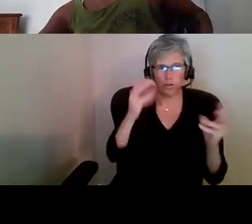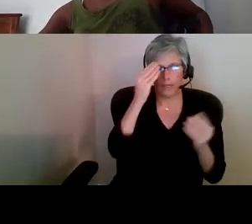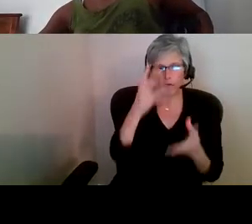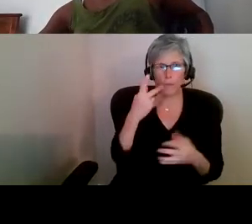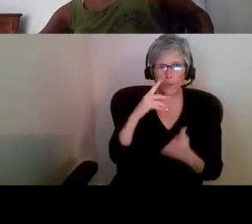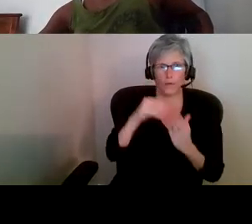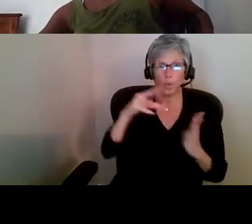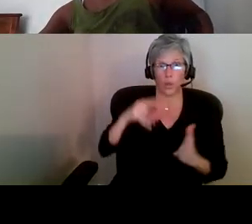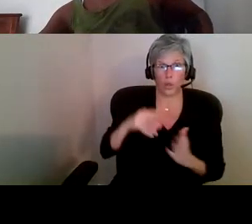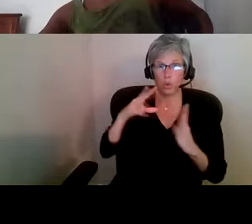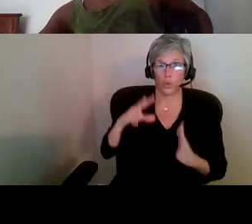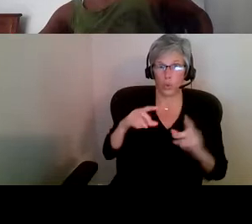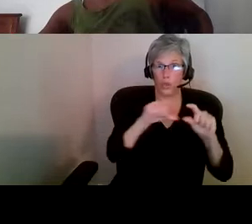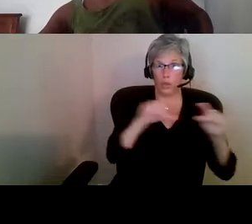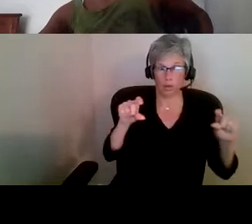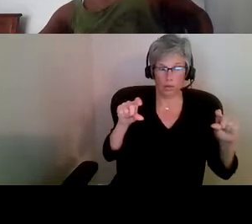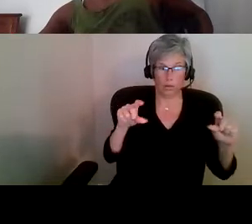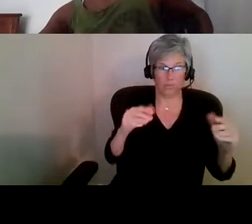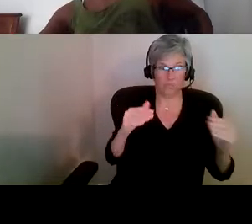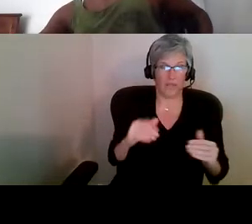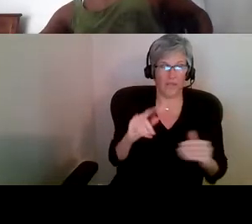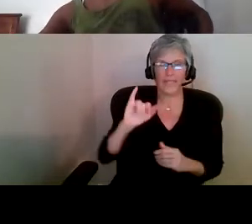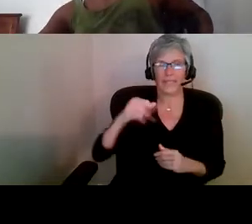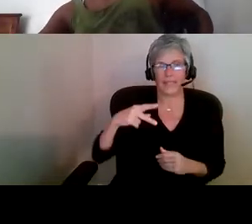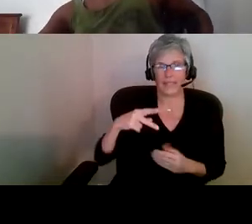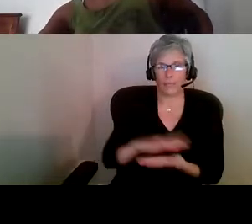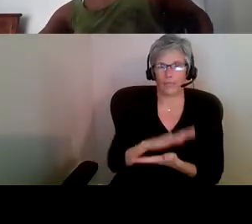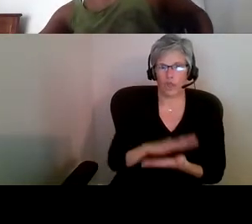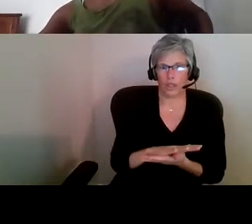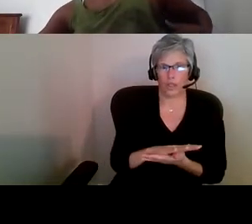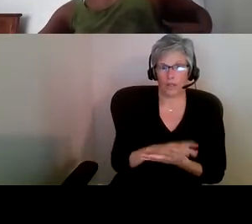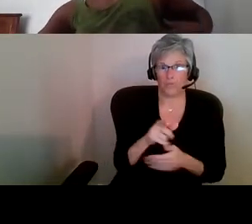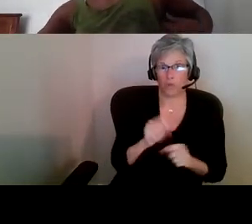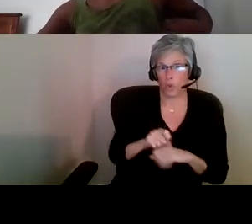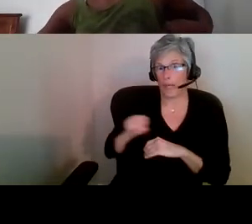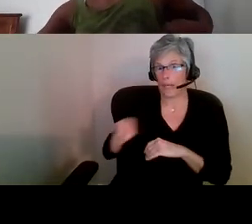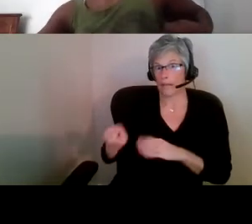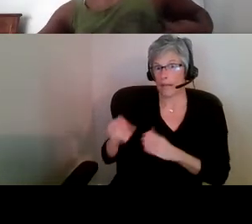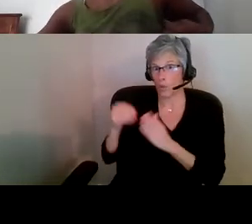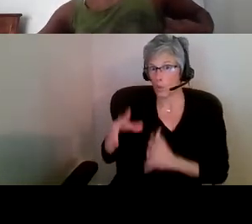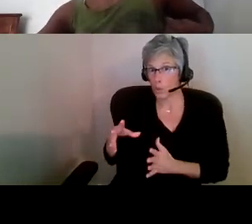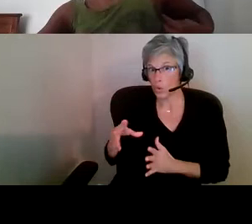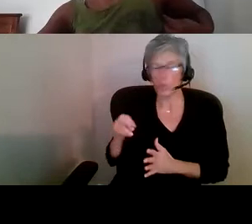is, there's a tip sheet that you can send to the students or post on your blackboard site. It's